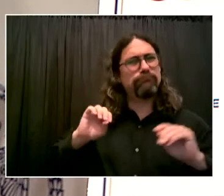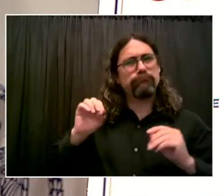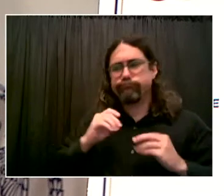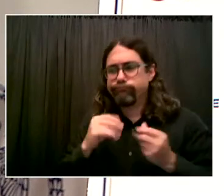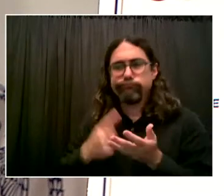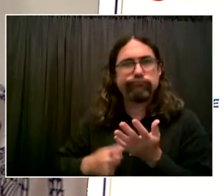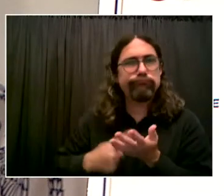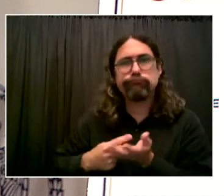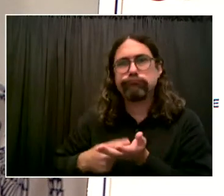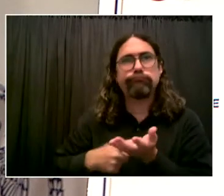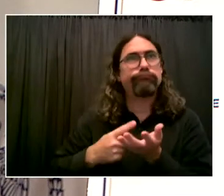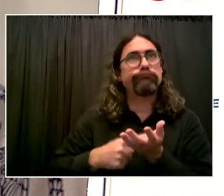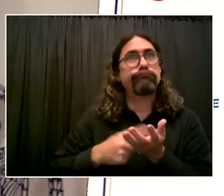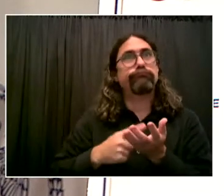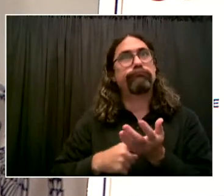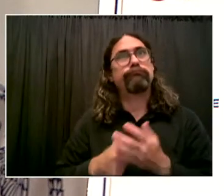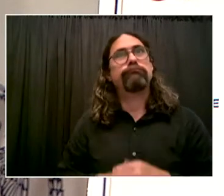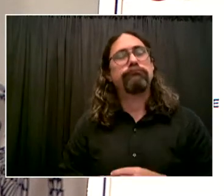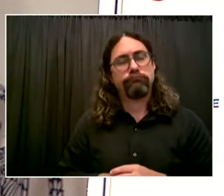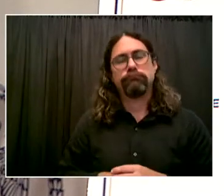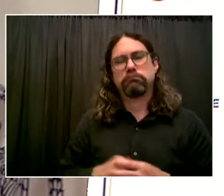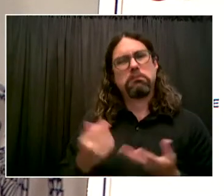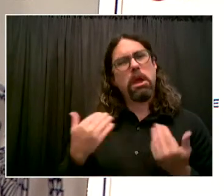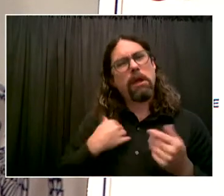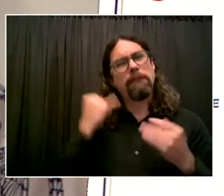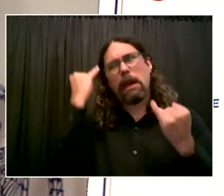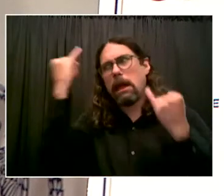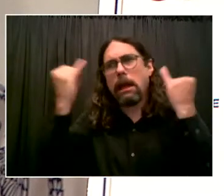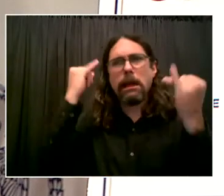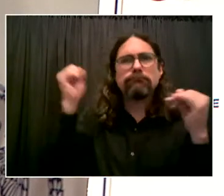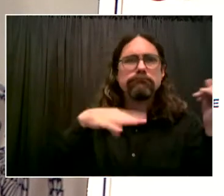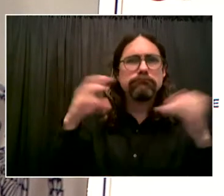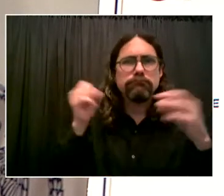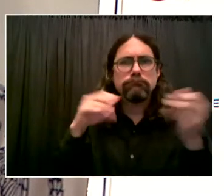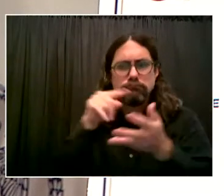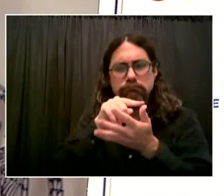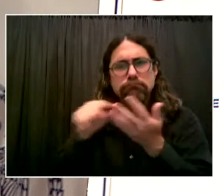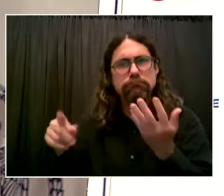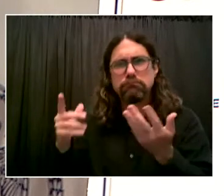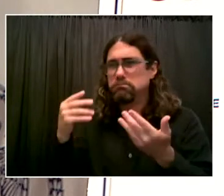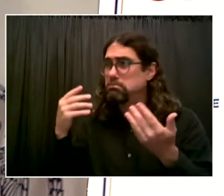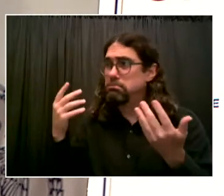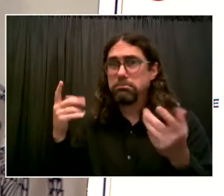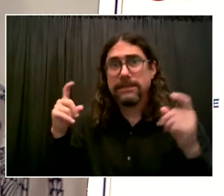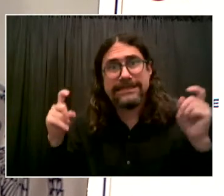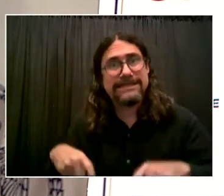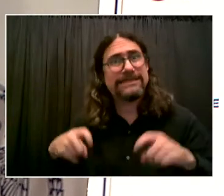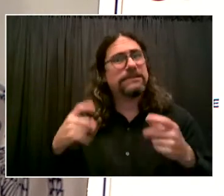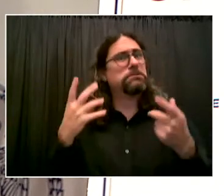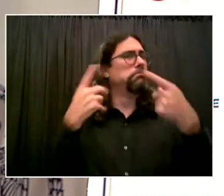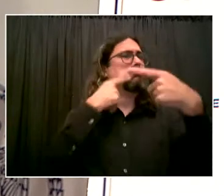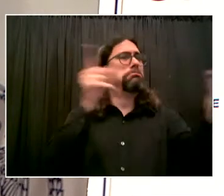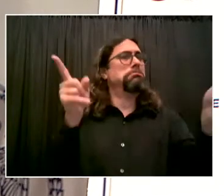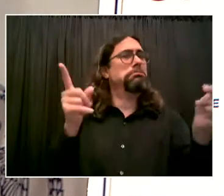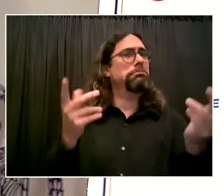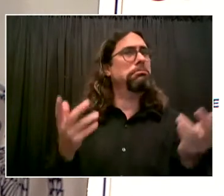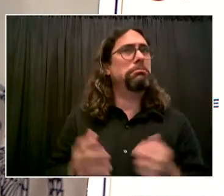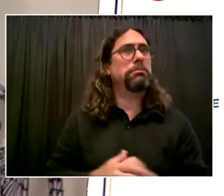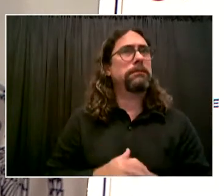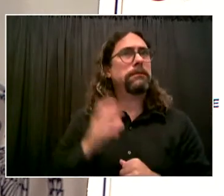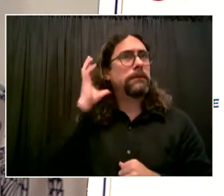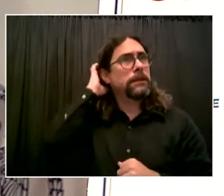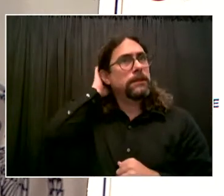ADDIITOLNA